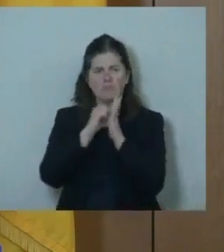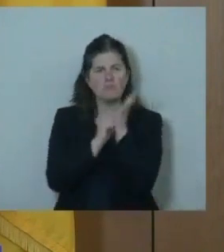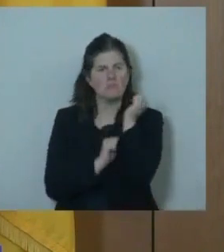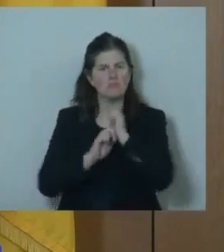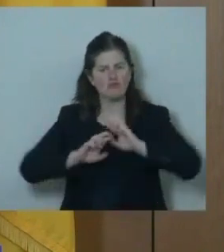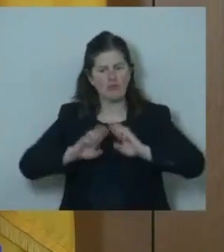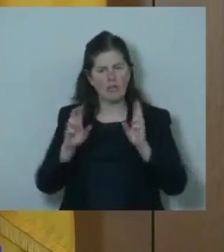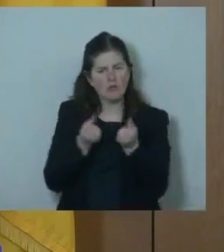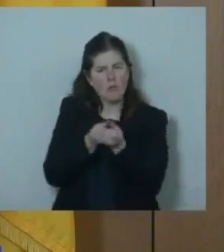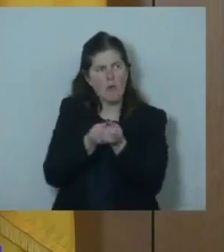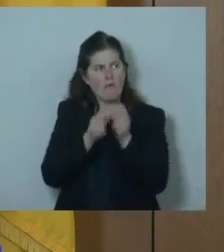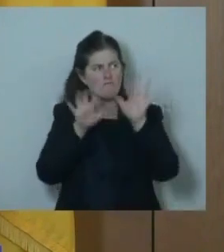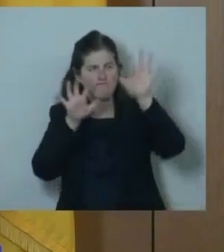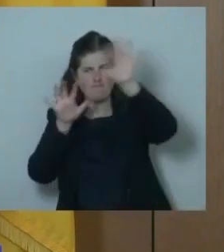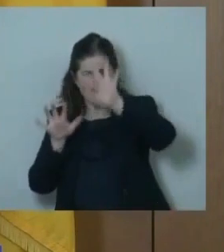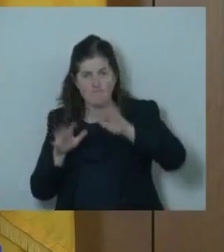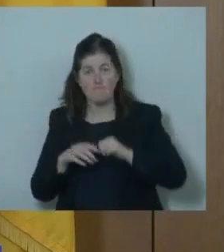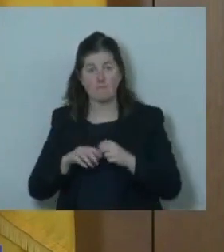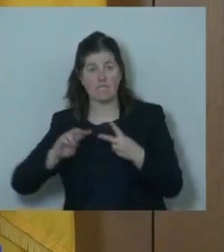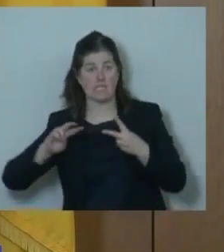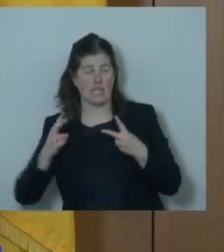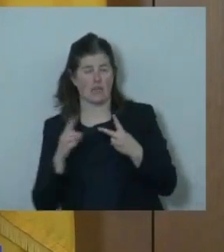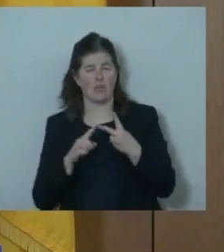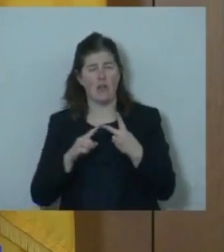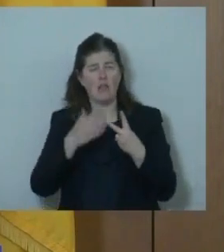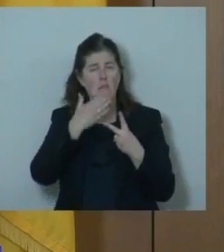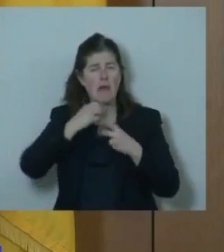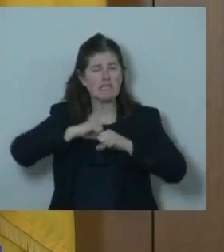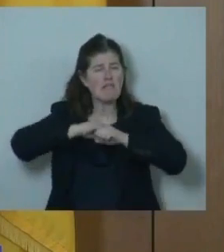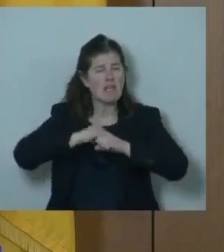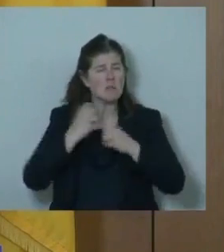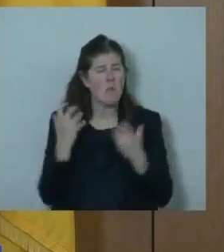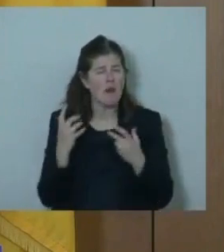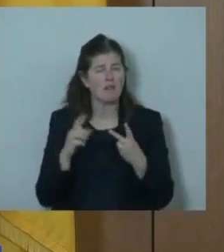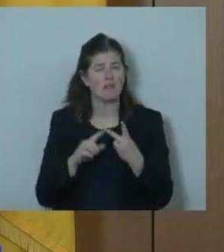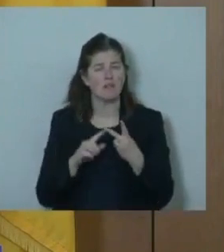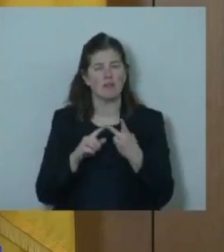THERE ARE OTHER REGIONS THAT HAVE LIKELY RISKS OF THAT NATURE.